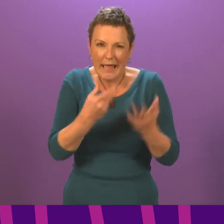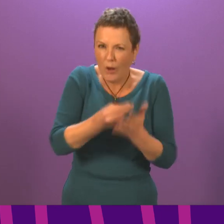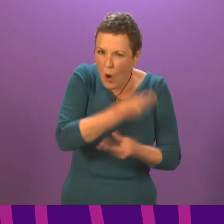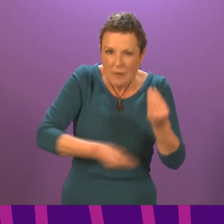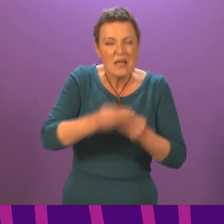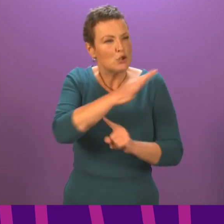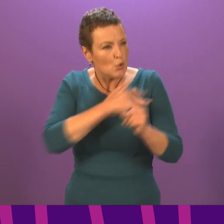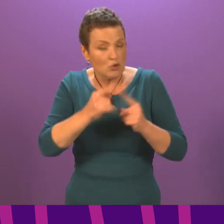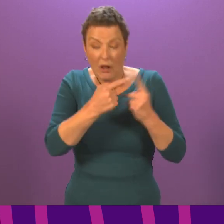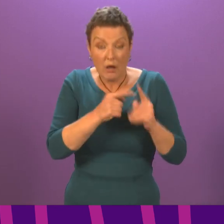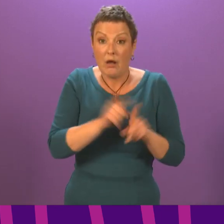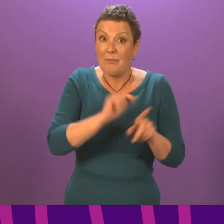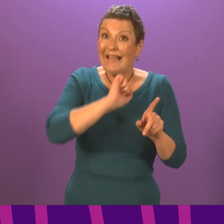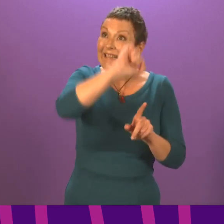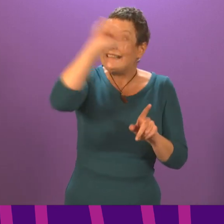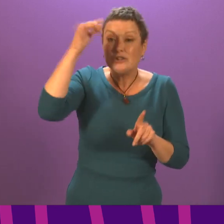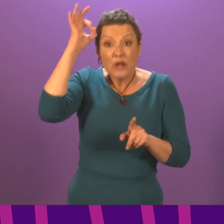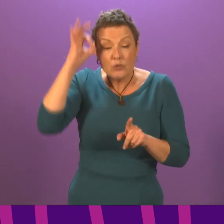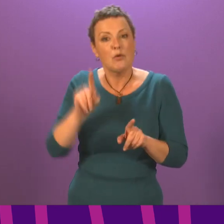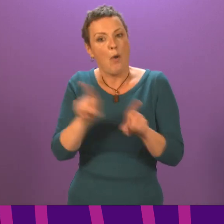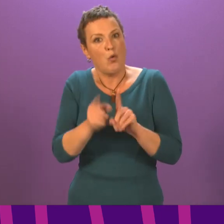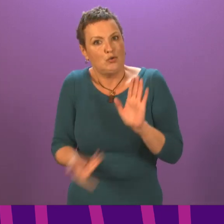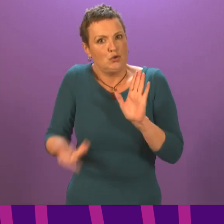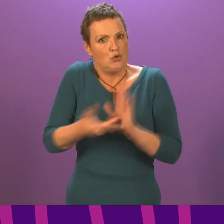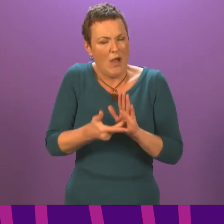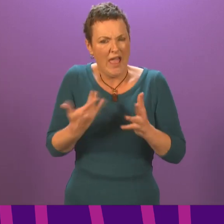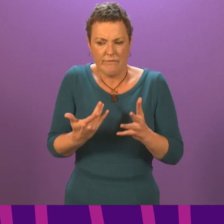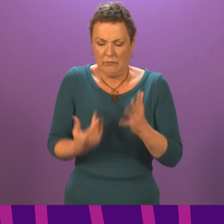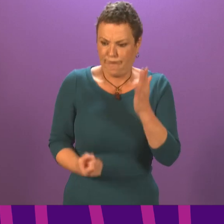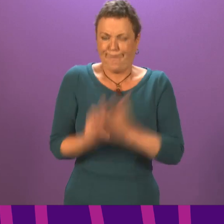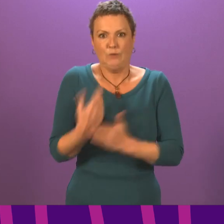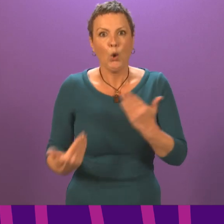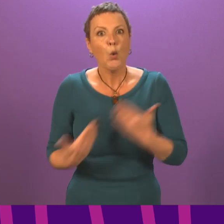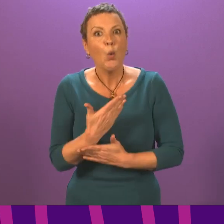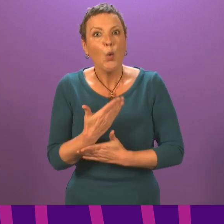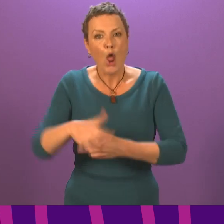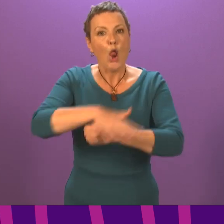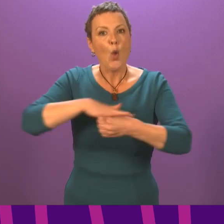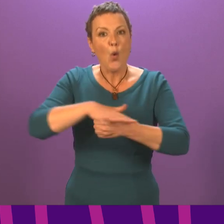management team and analysis of any local outbreak, such as the examples that Annabelle